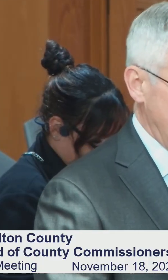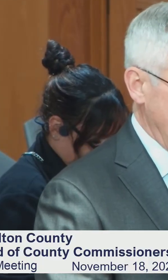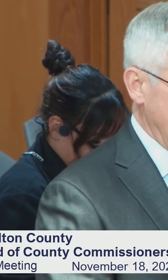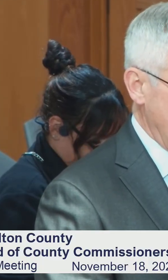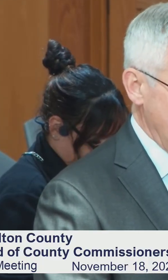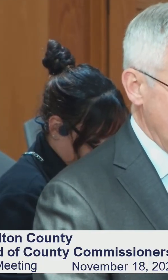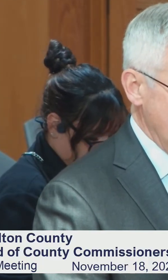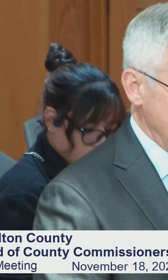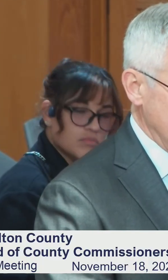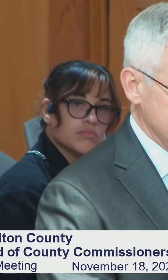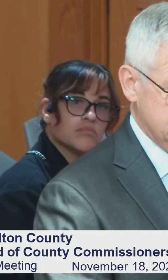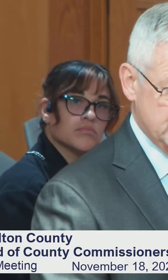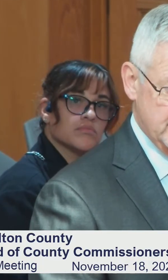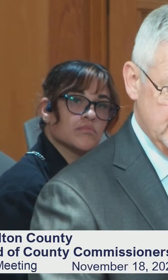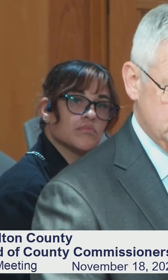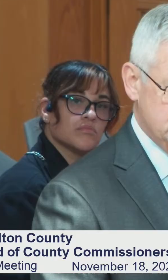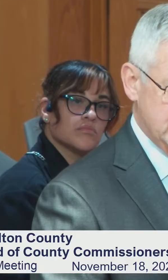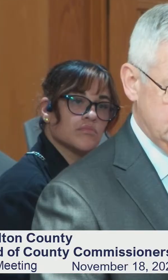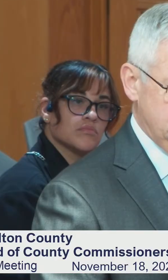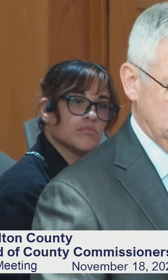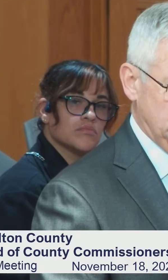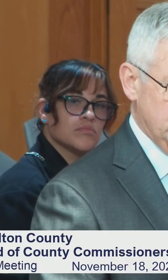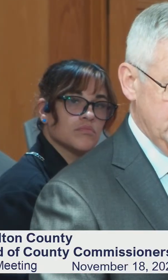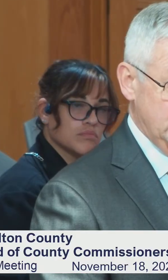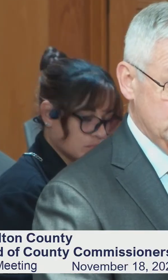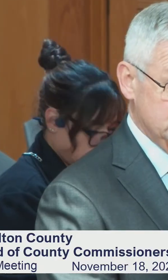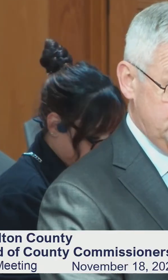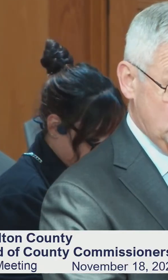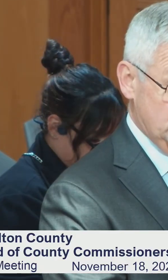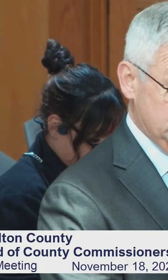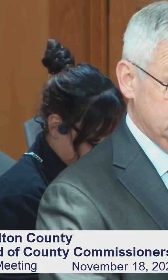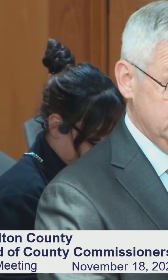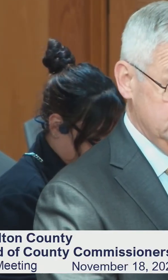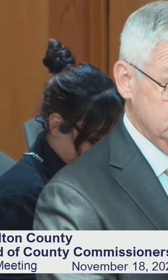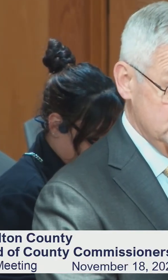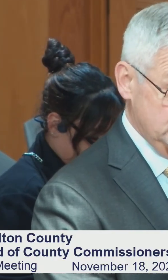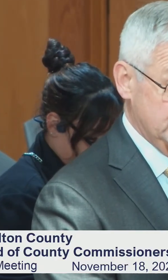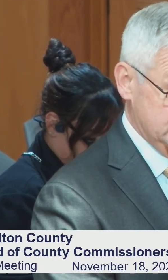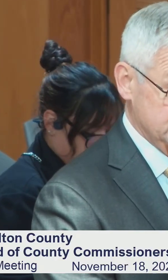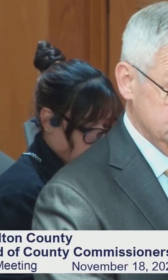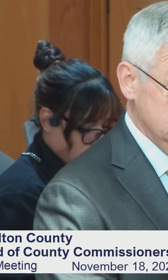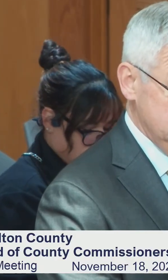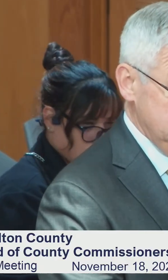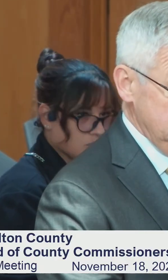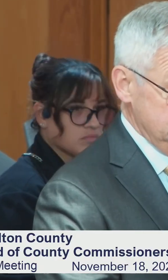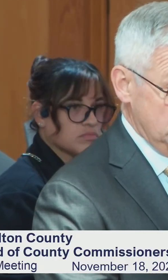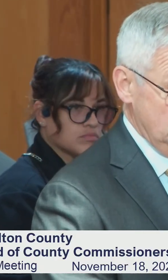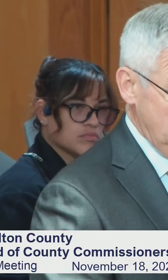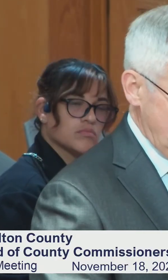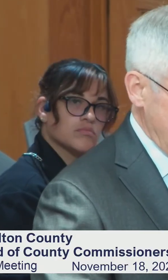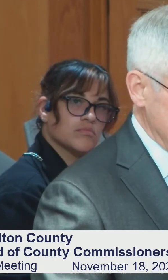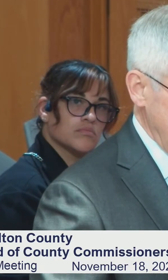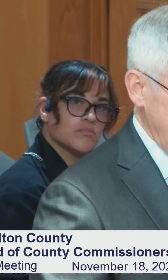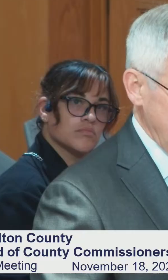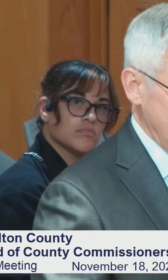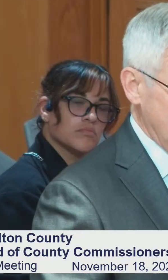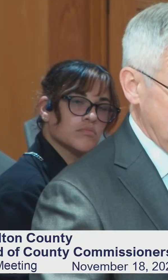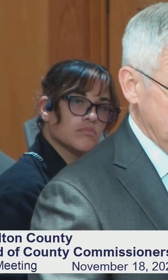forth by my predecessor, I think it was back in April or May was 4 million 2000. So, understanding